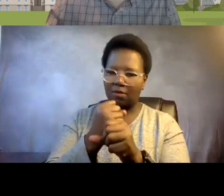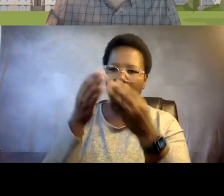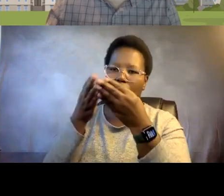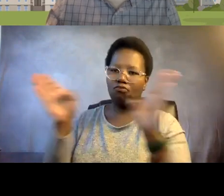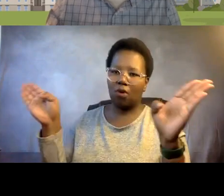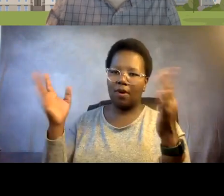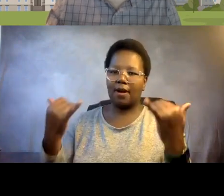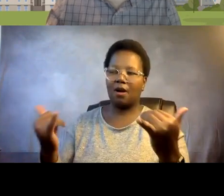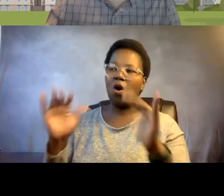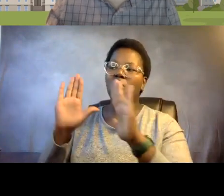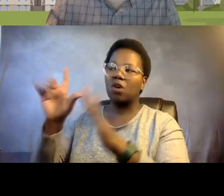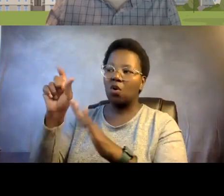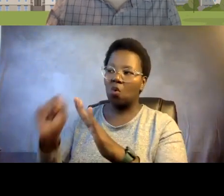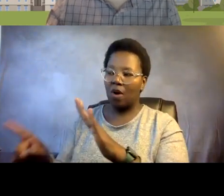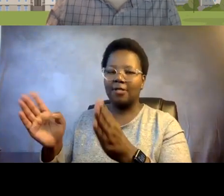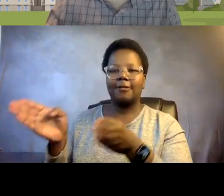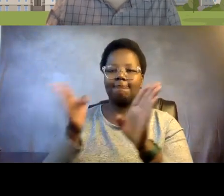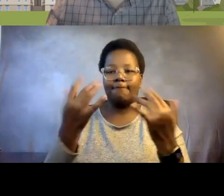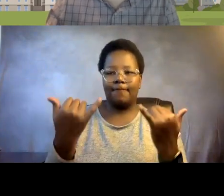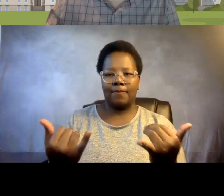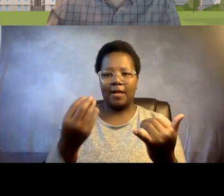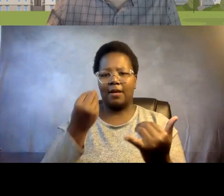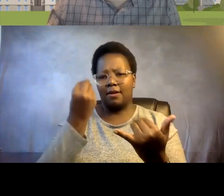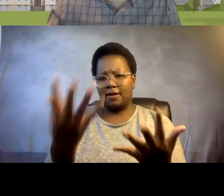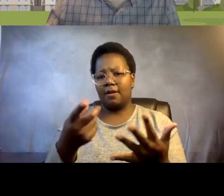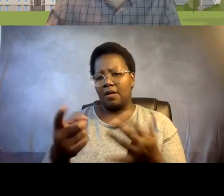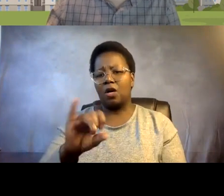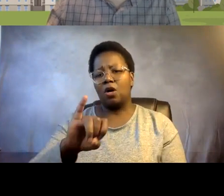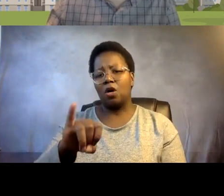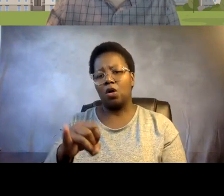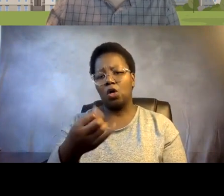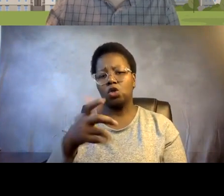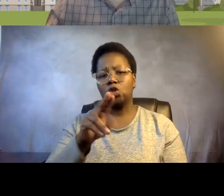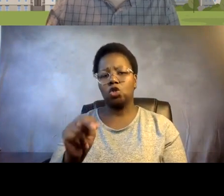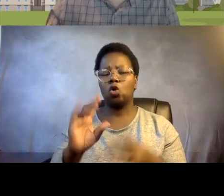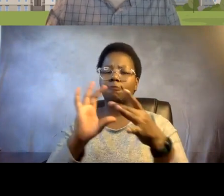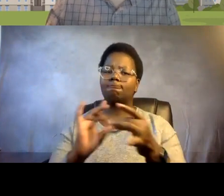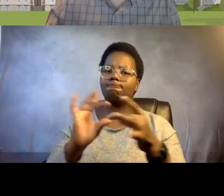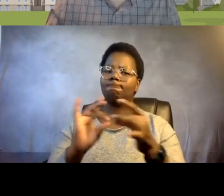one important aspect of this, that Jon talked about briefly, is screen reader testing. And